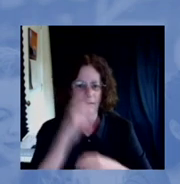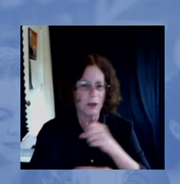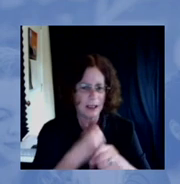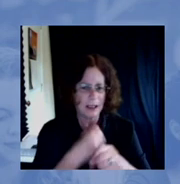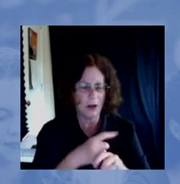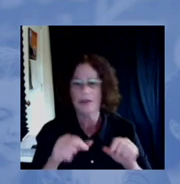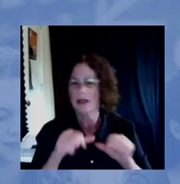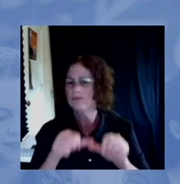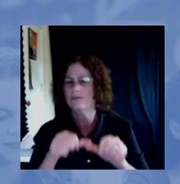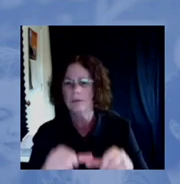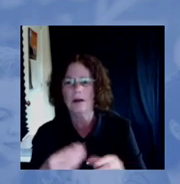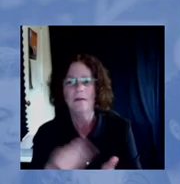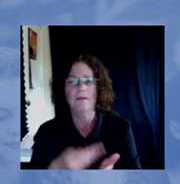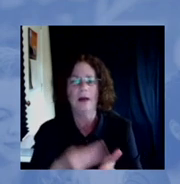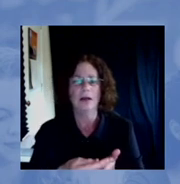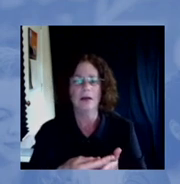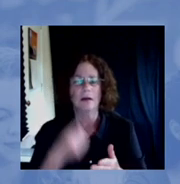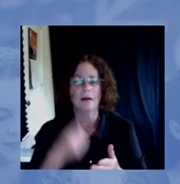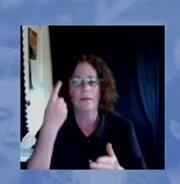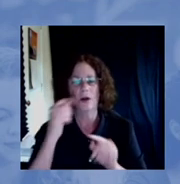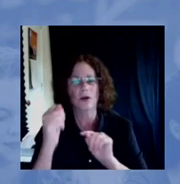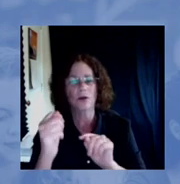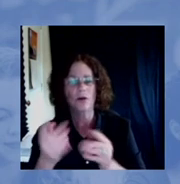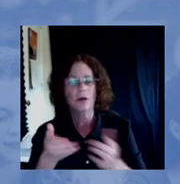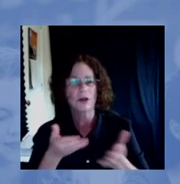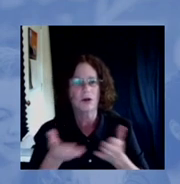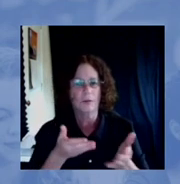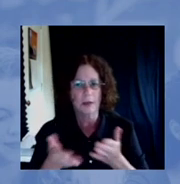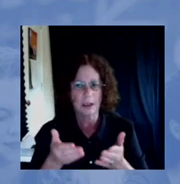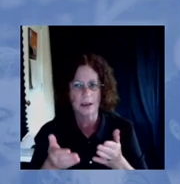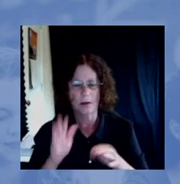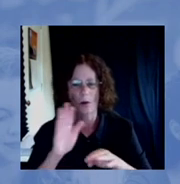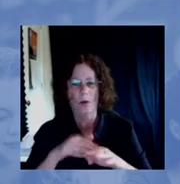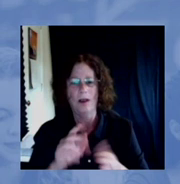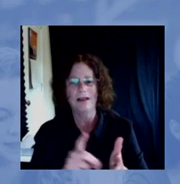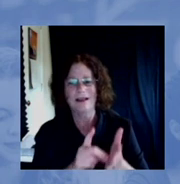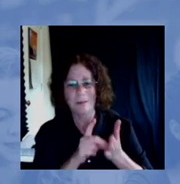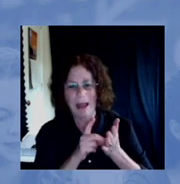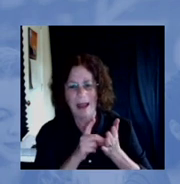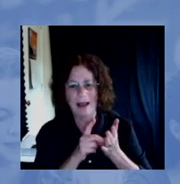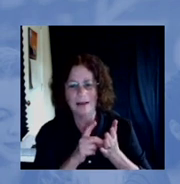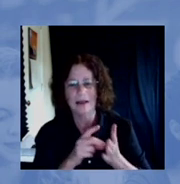FUNDS FOR TUTORIAL SERVICES BUT ON DEMAND AND AT RATIOS THAT ACTUALLY ADDRESS THE NEEDS